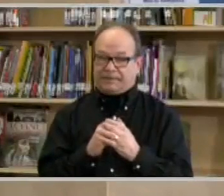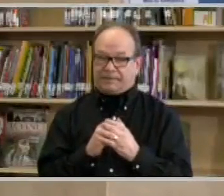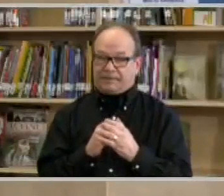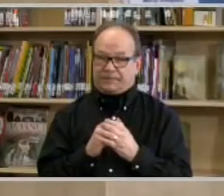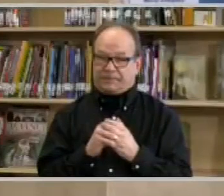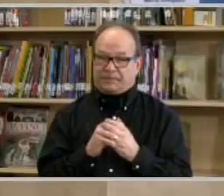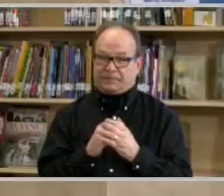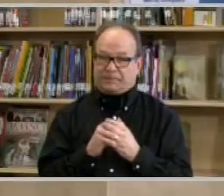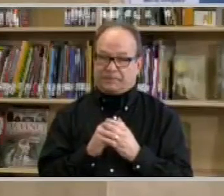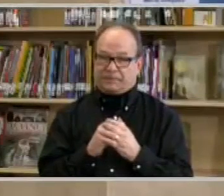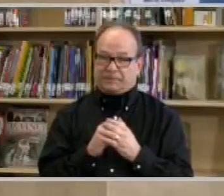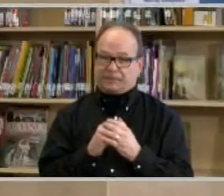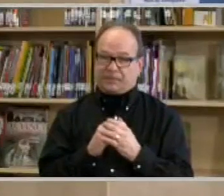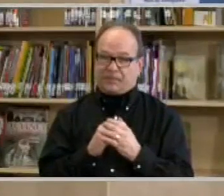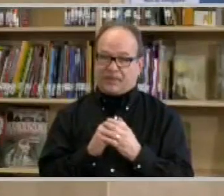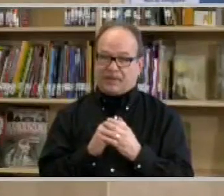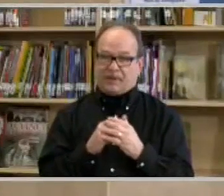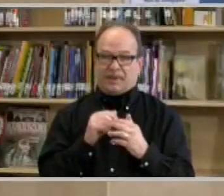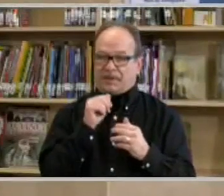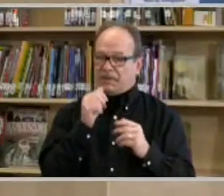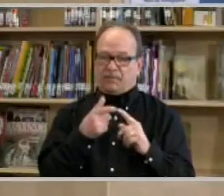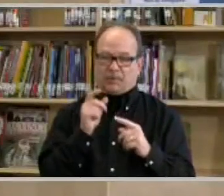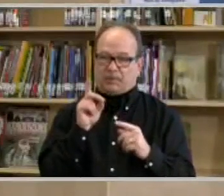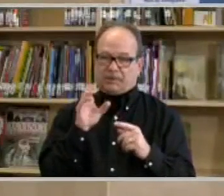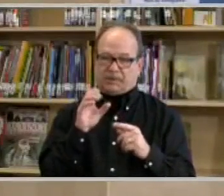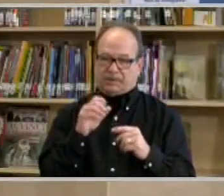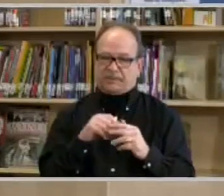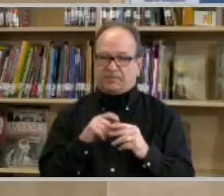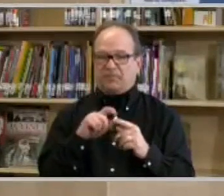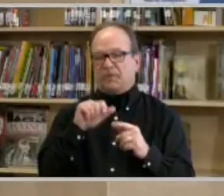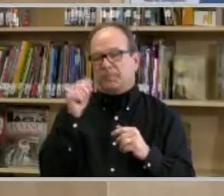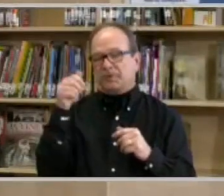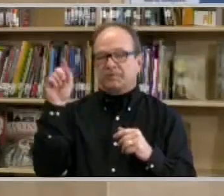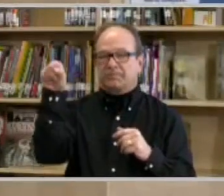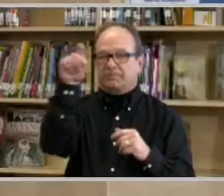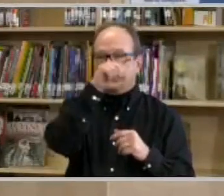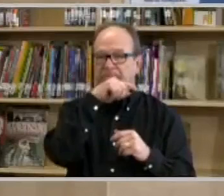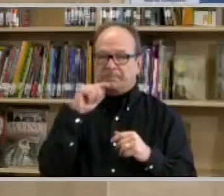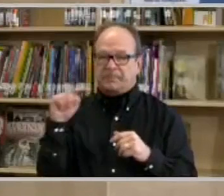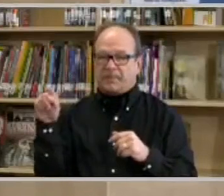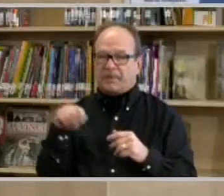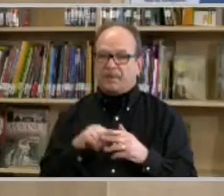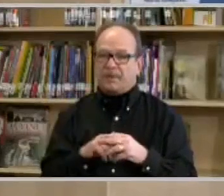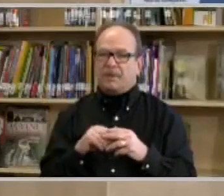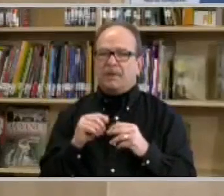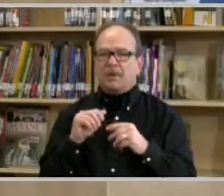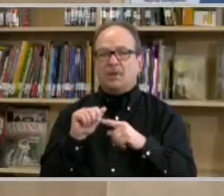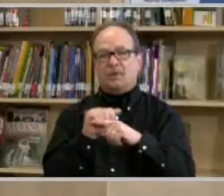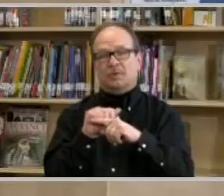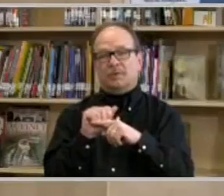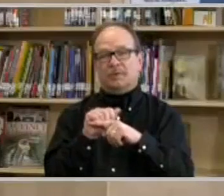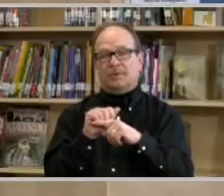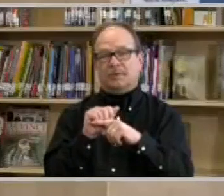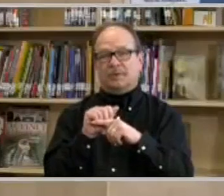FROM, SOME OF THEM ARE COMING FROM NOT FROM THE DISTRICT OF COLUMBIA MAYBE FROM FAR AWAY